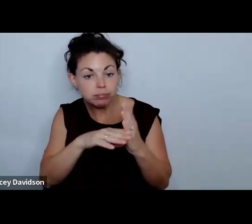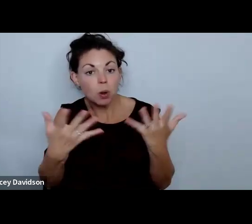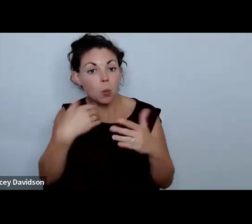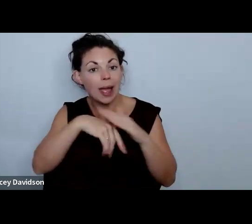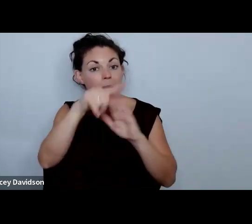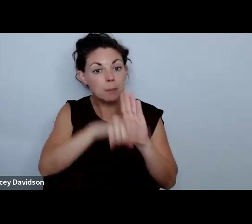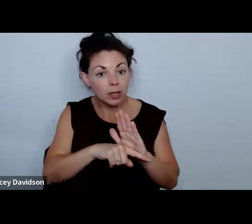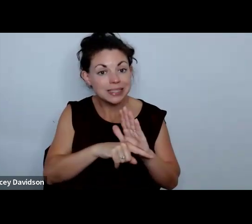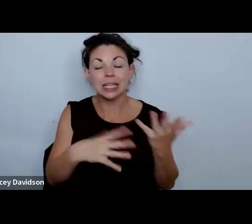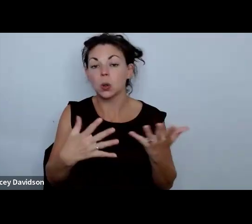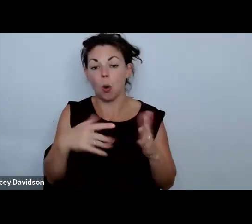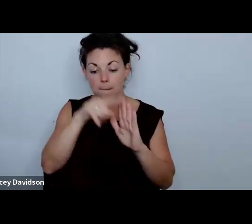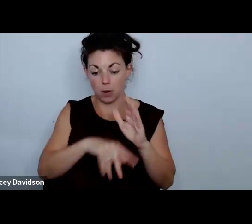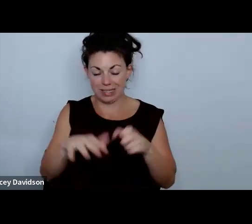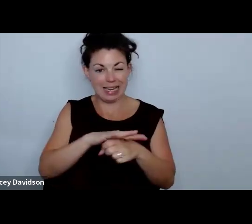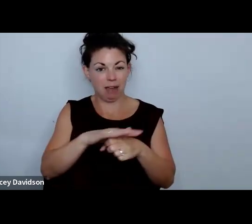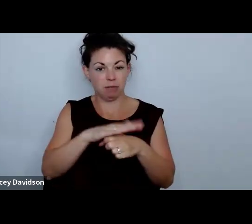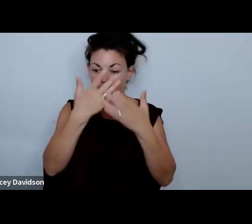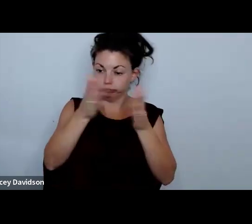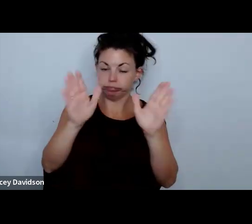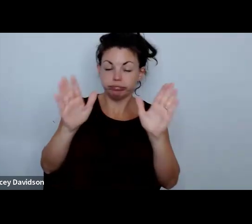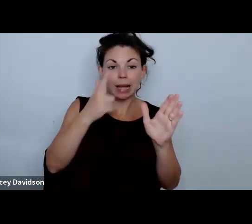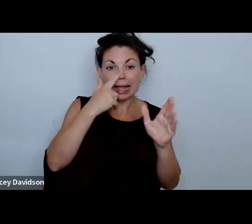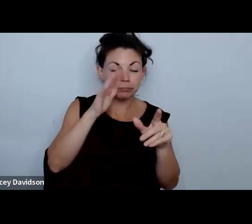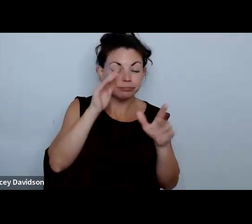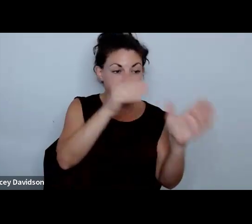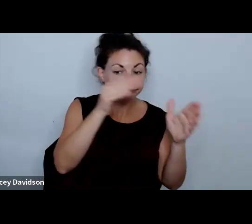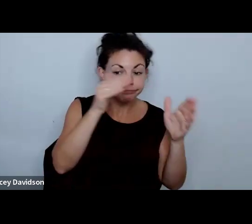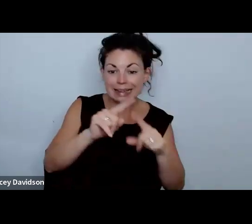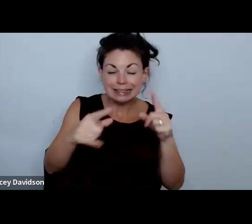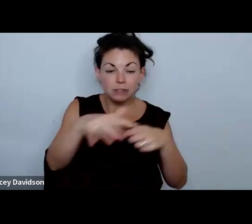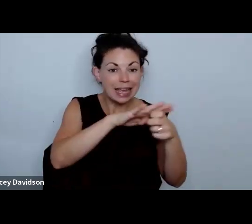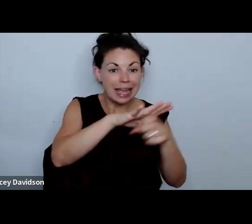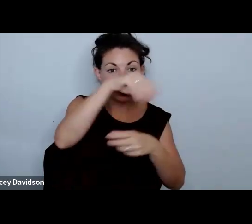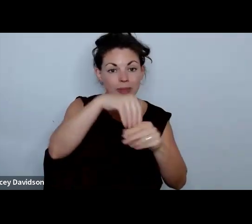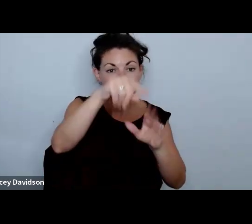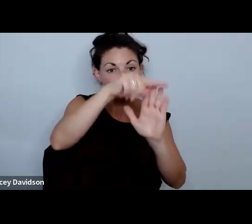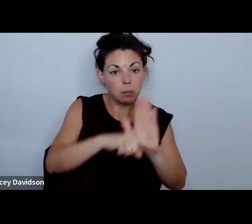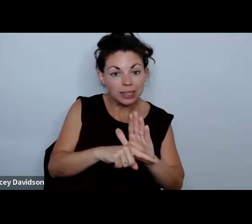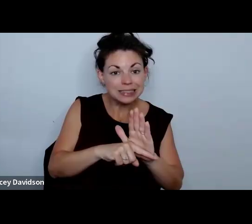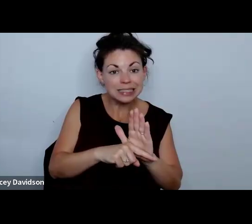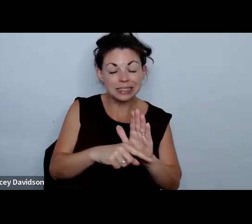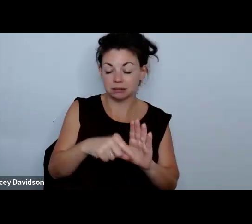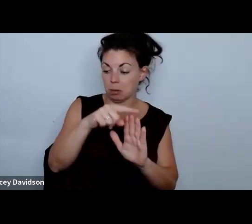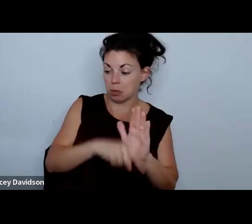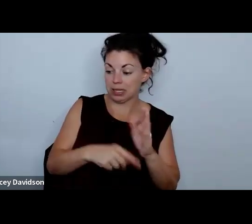how, how it works behind the scenes to work on policy, as well as the kind of ways that you can influence policy in terms of government